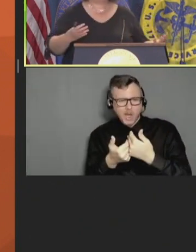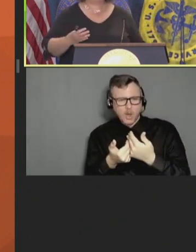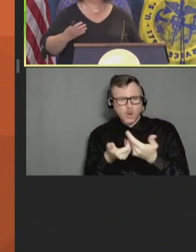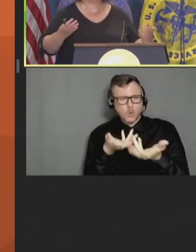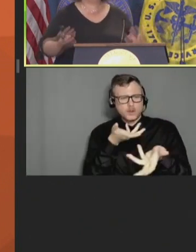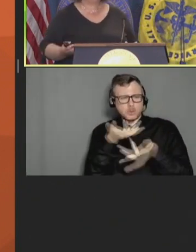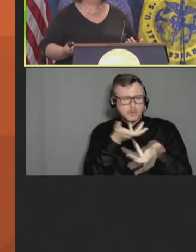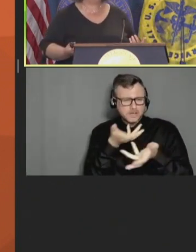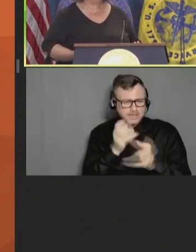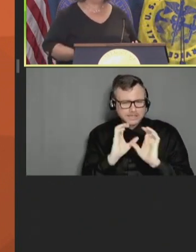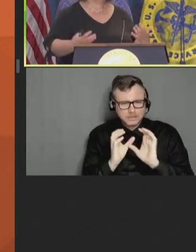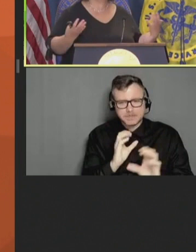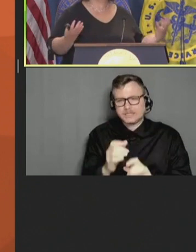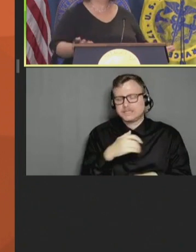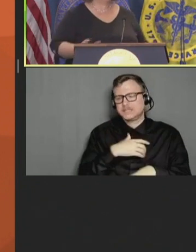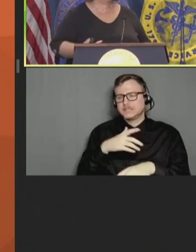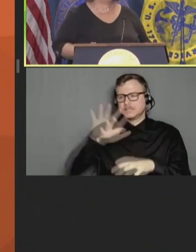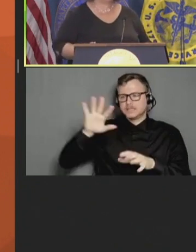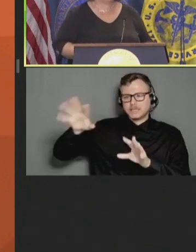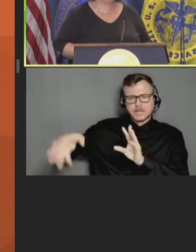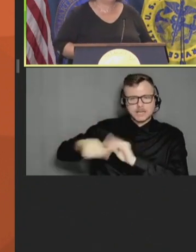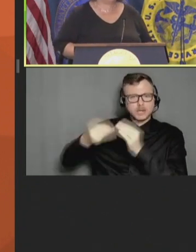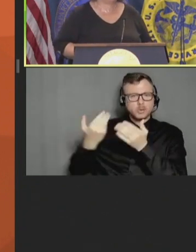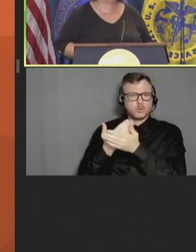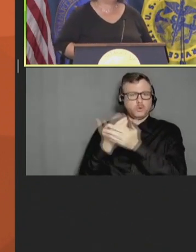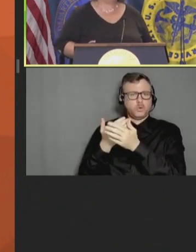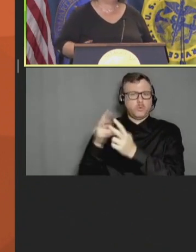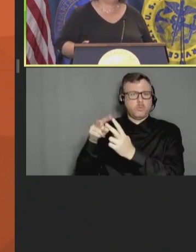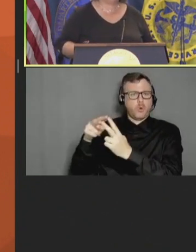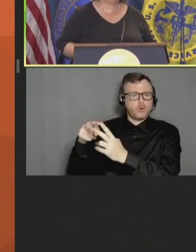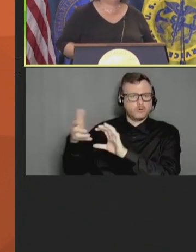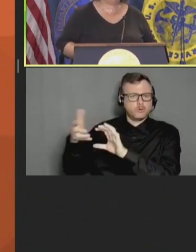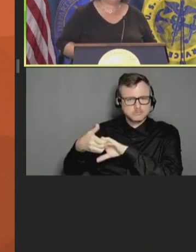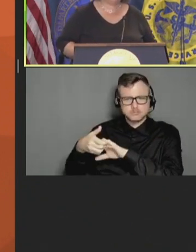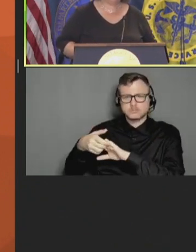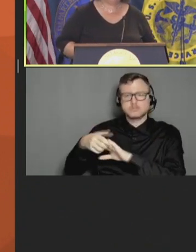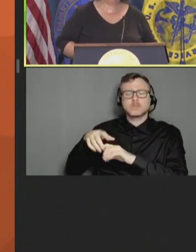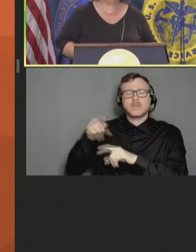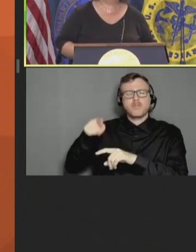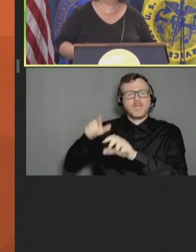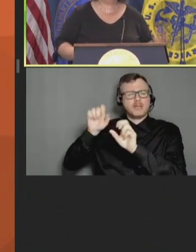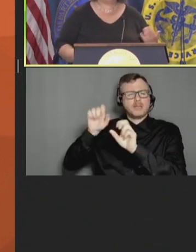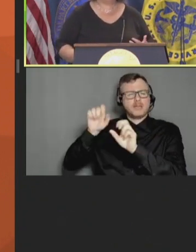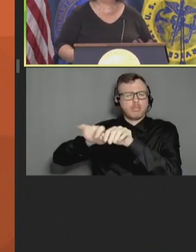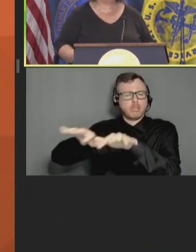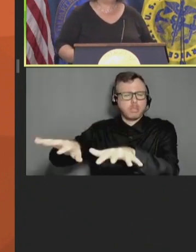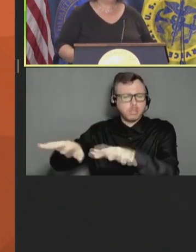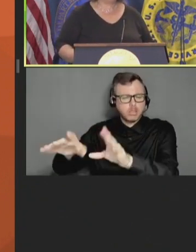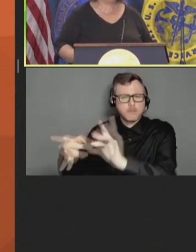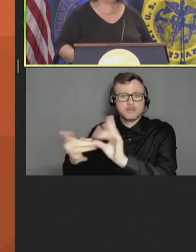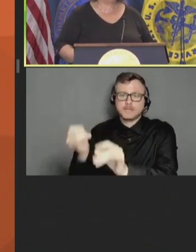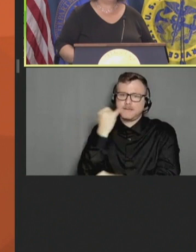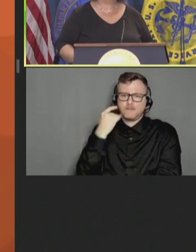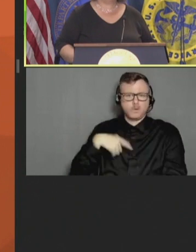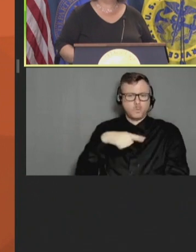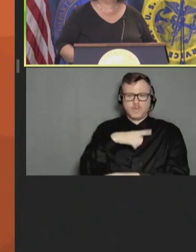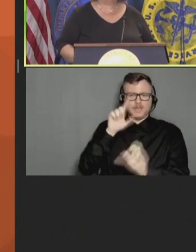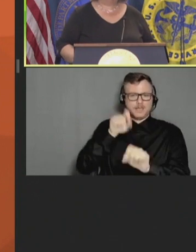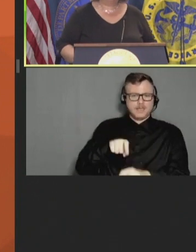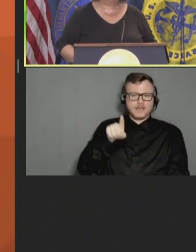things or bring in partners to help us get -- carry that message where we can't carry it, but I think we're open at this point to kind of all the different options.